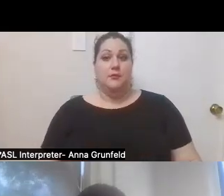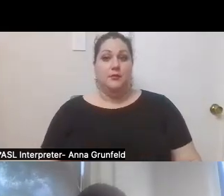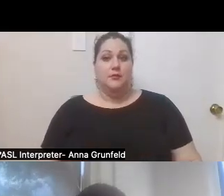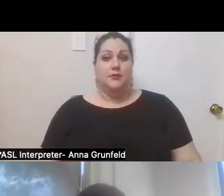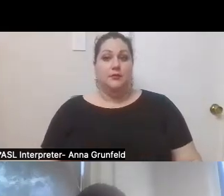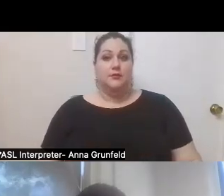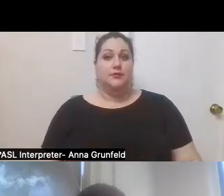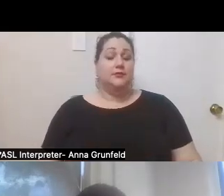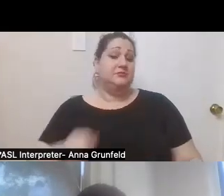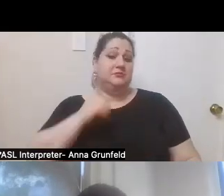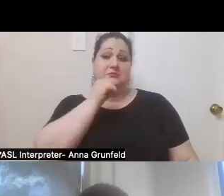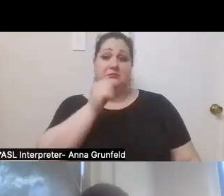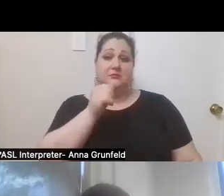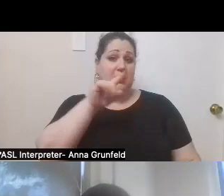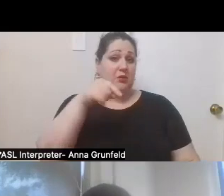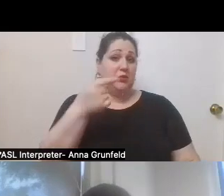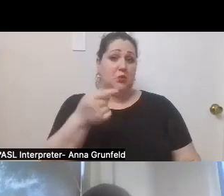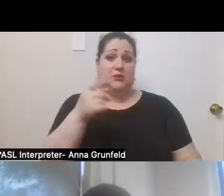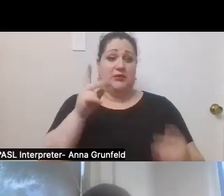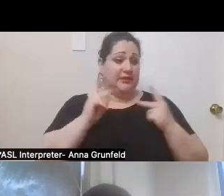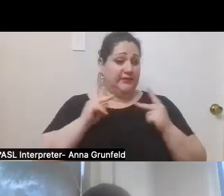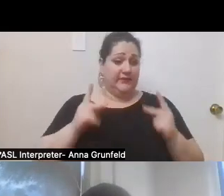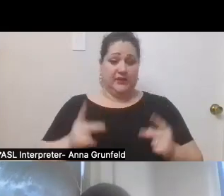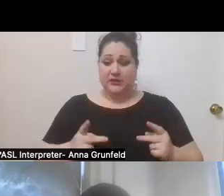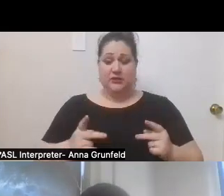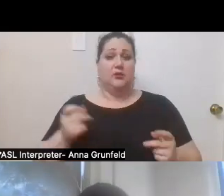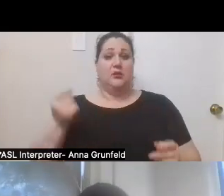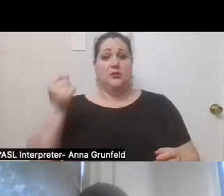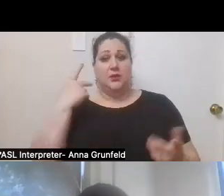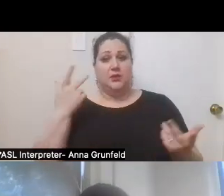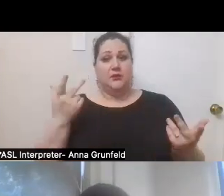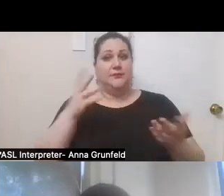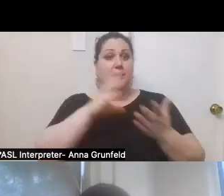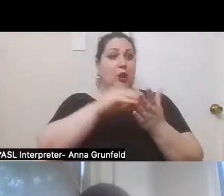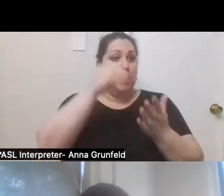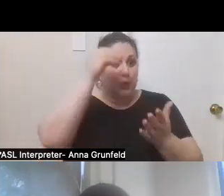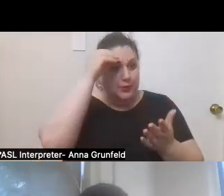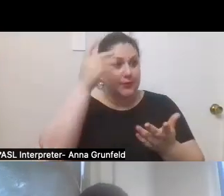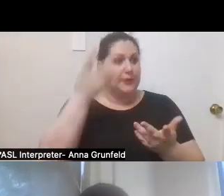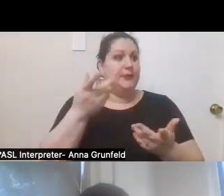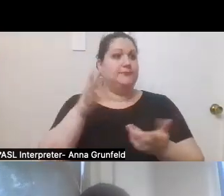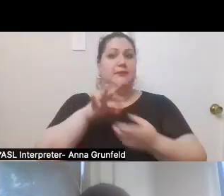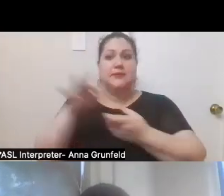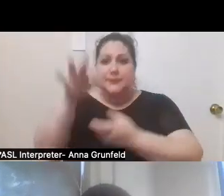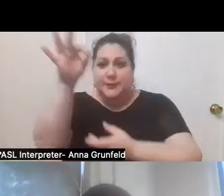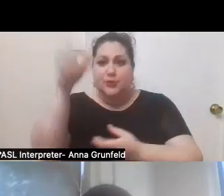you know, with learning and it's also with, with spiritual and mental and,